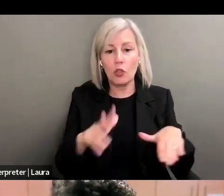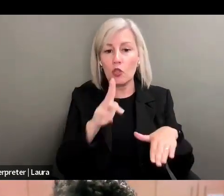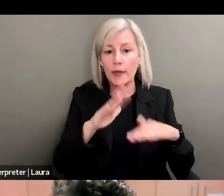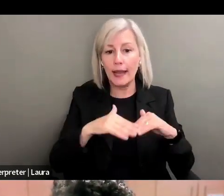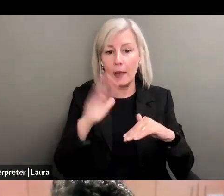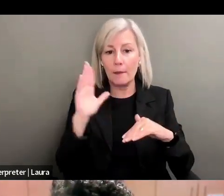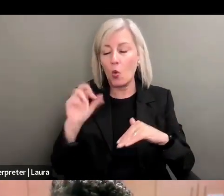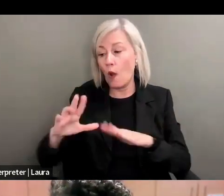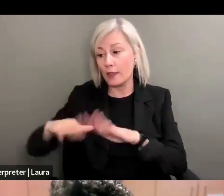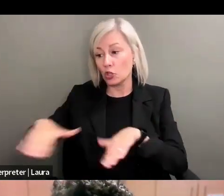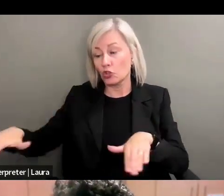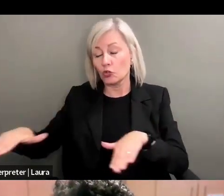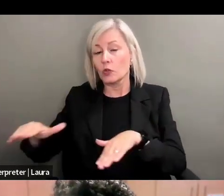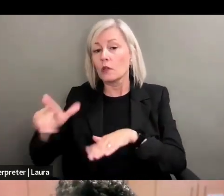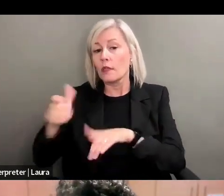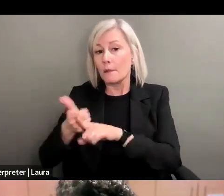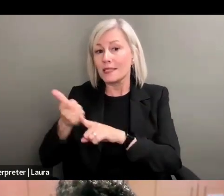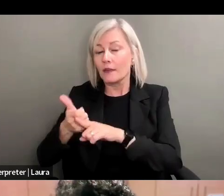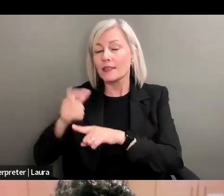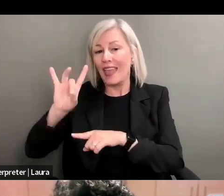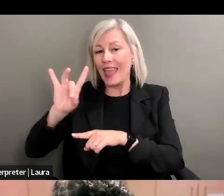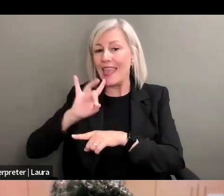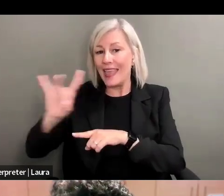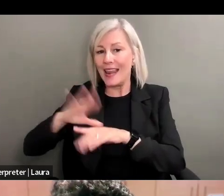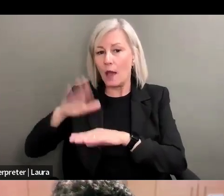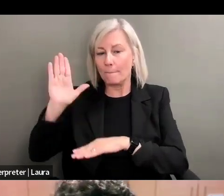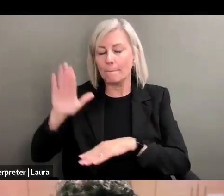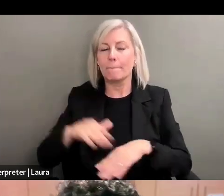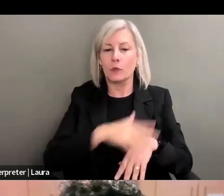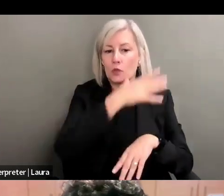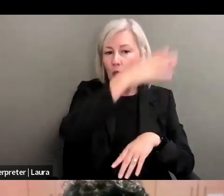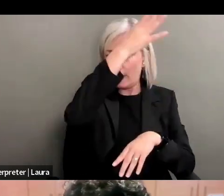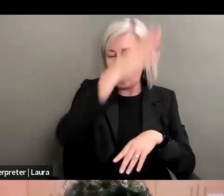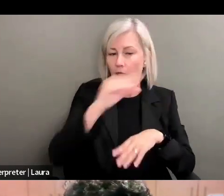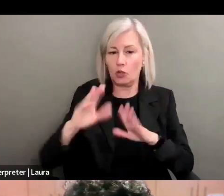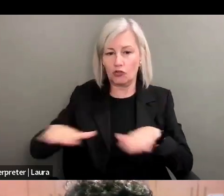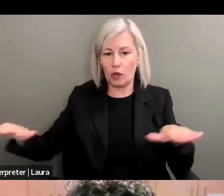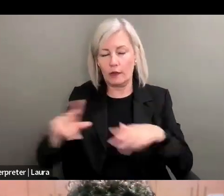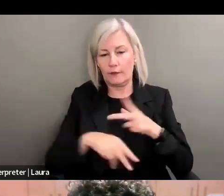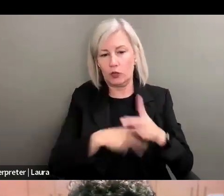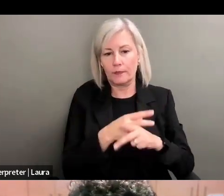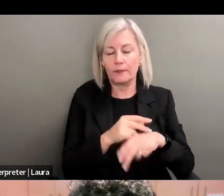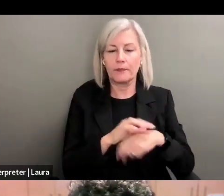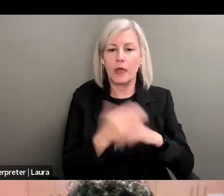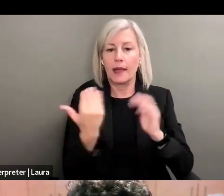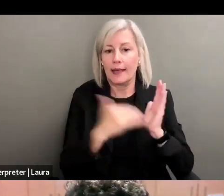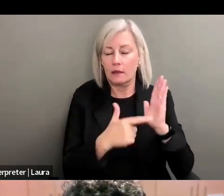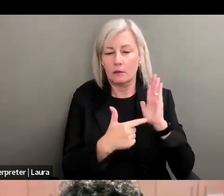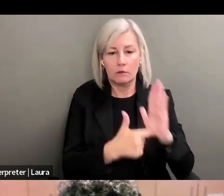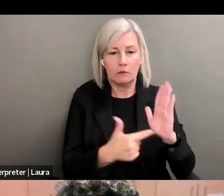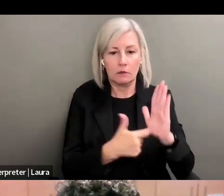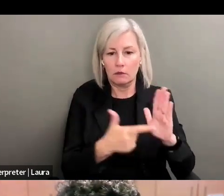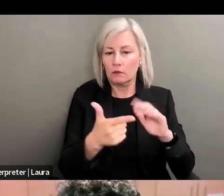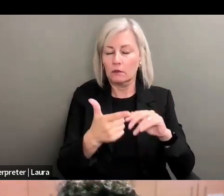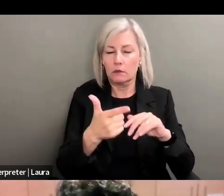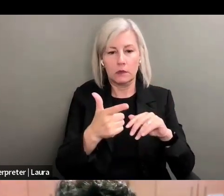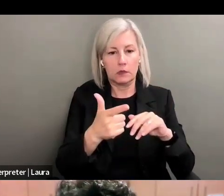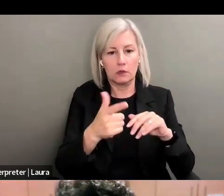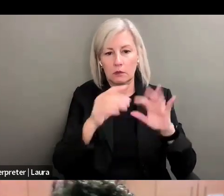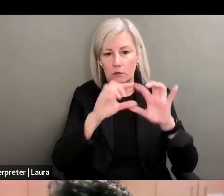themselves if they're eight and up. There's a parent and child version. So again, there's some example listening situations here. I think this one takes